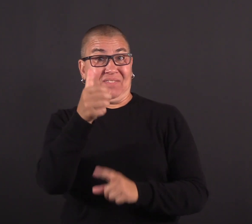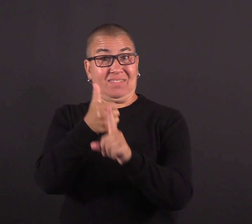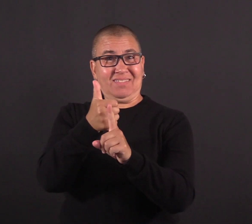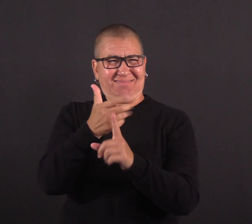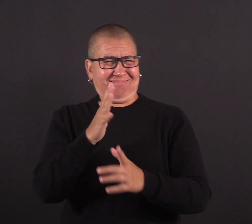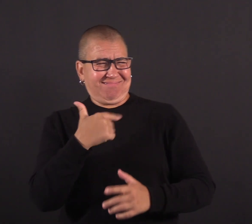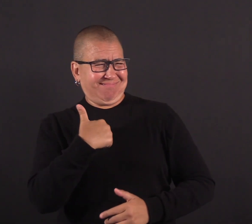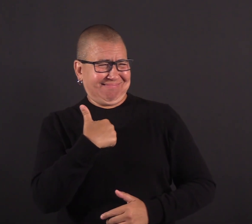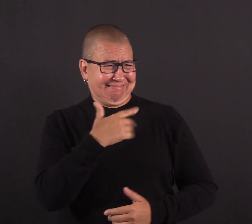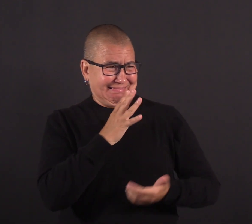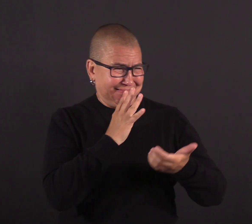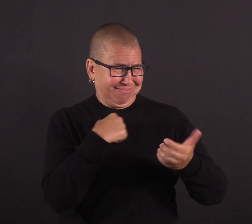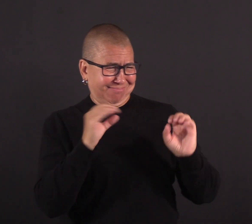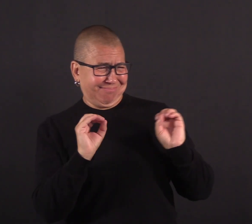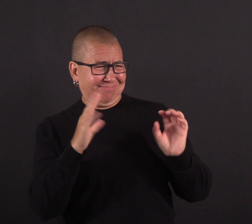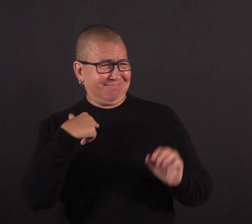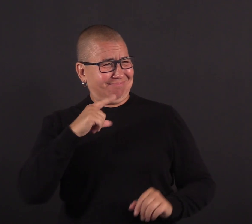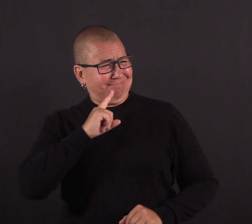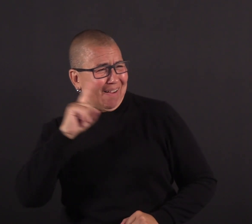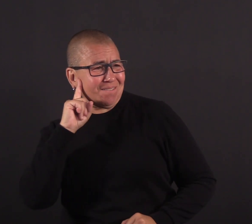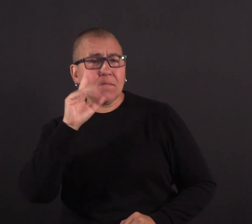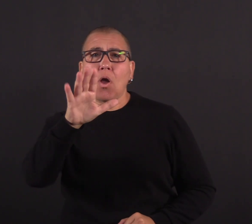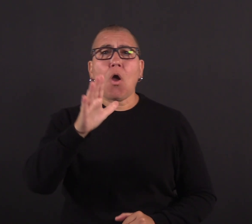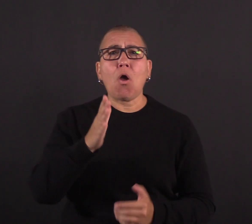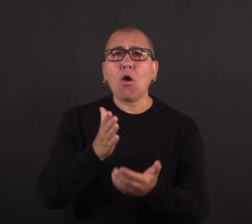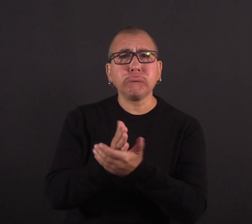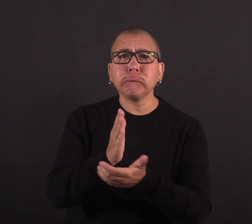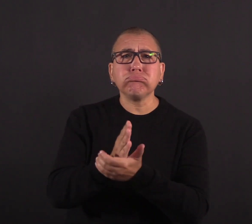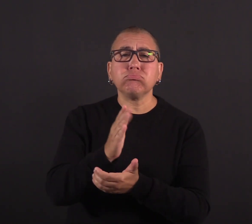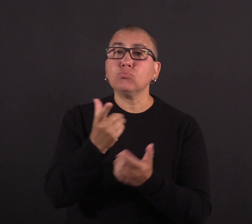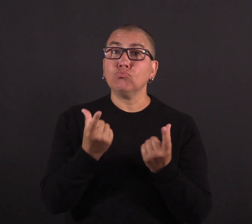If you are not comfortable hearing and speaking on the device, use the same device to hang up